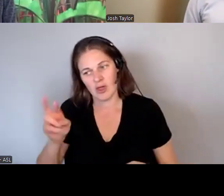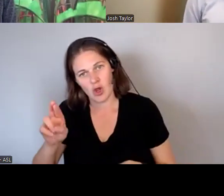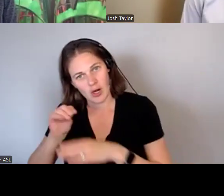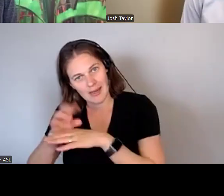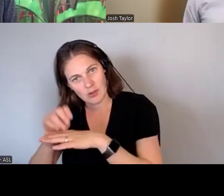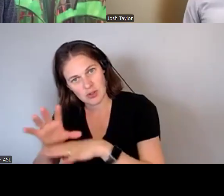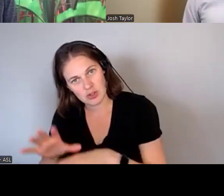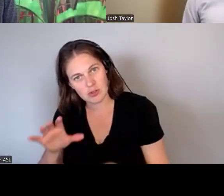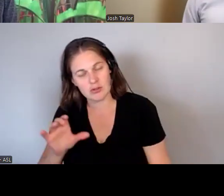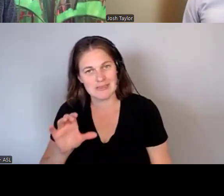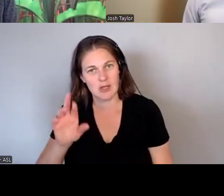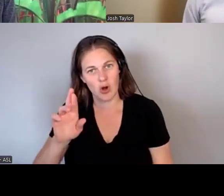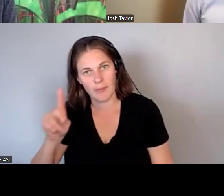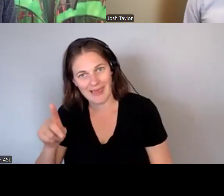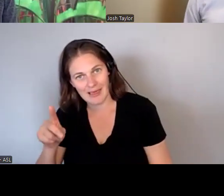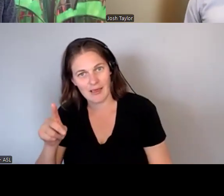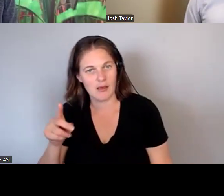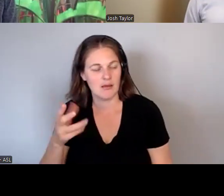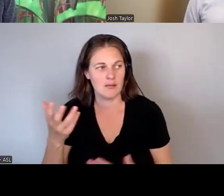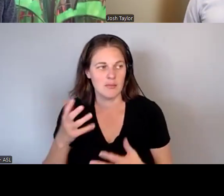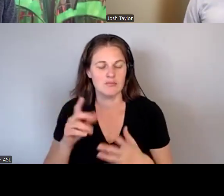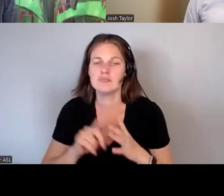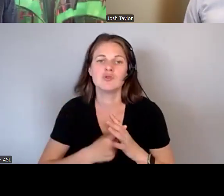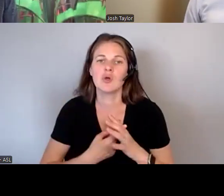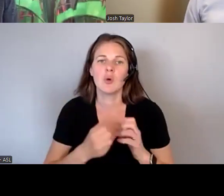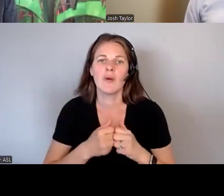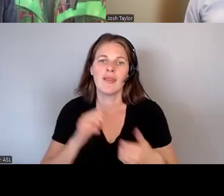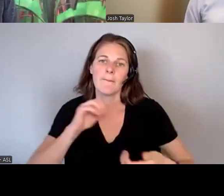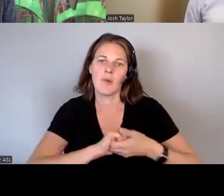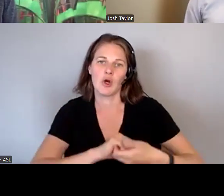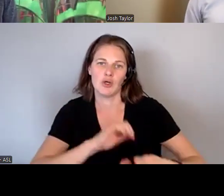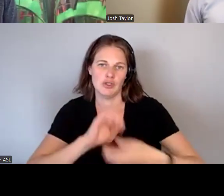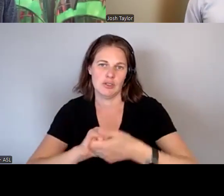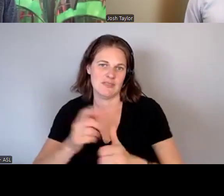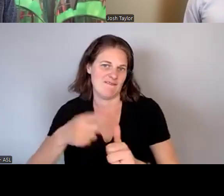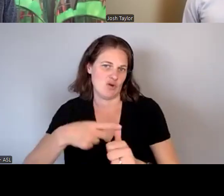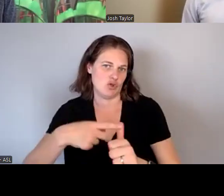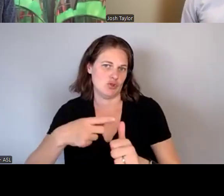to see what options are available, but just starting with creating those partnerships and saying, "Hey, we're kind of open to work.